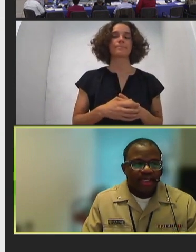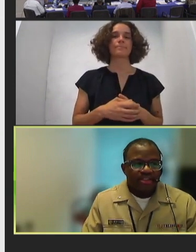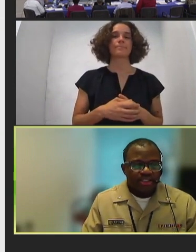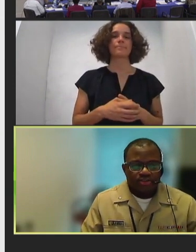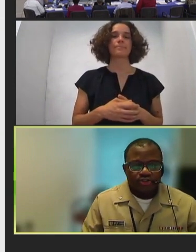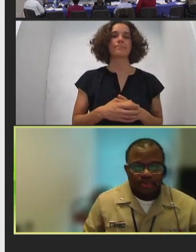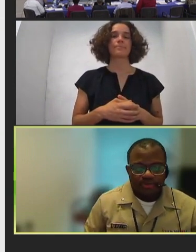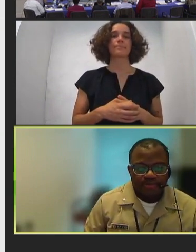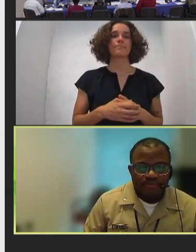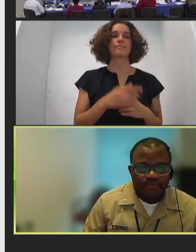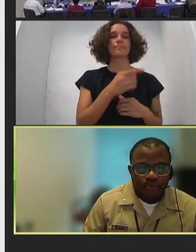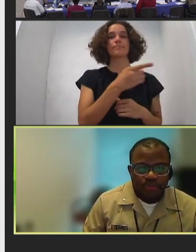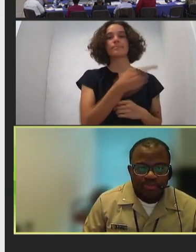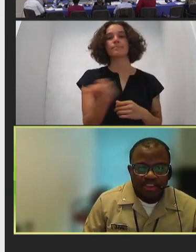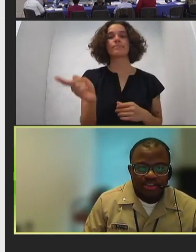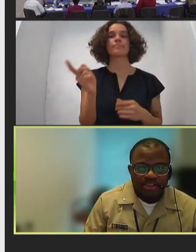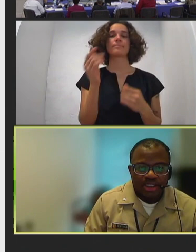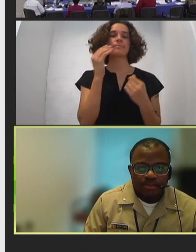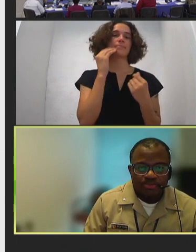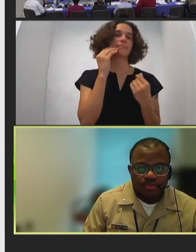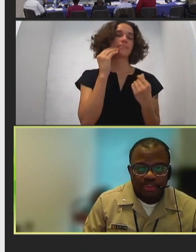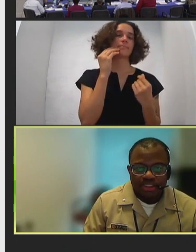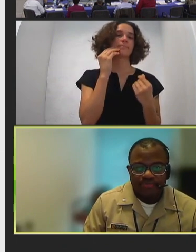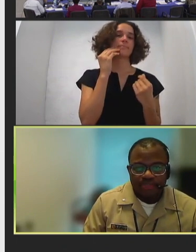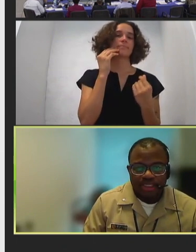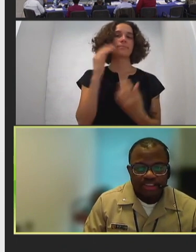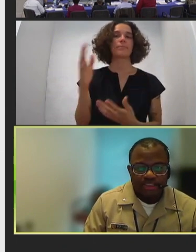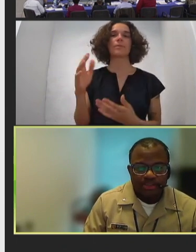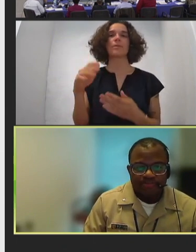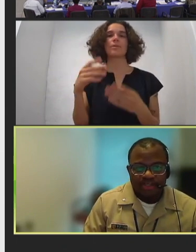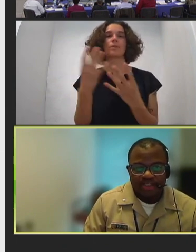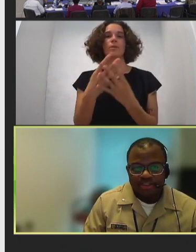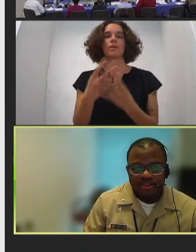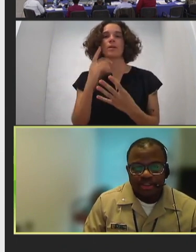And these are sort of -- inform these screening for latent TB infection,